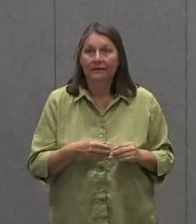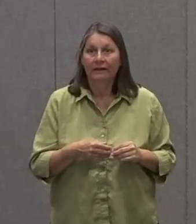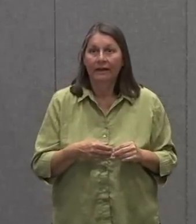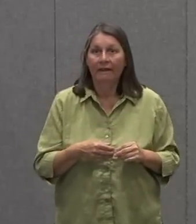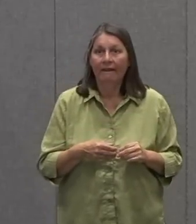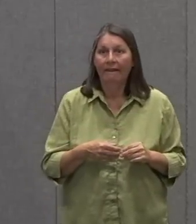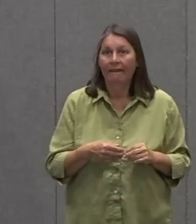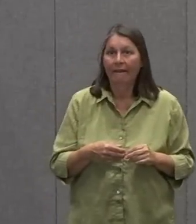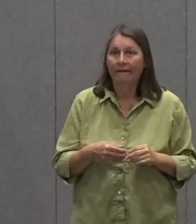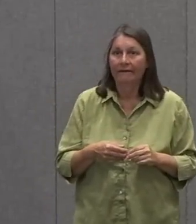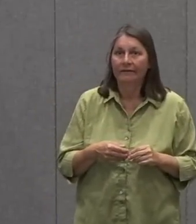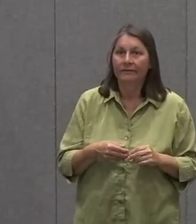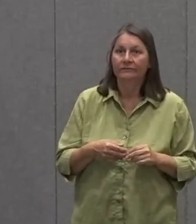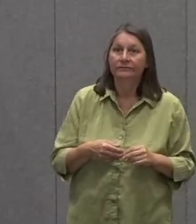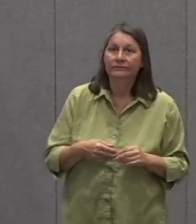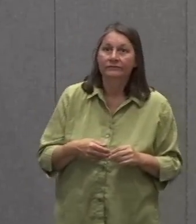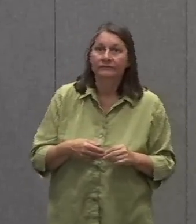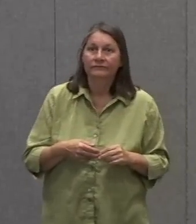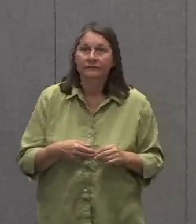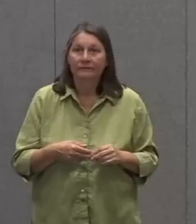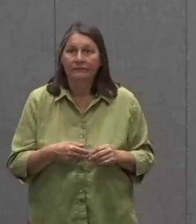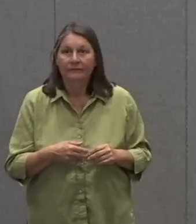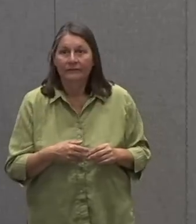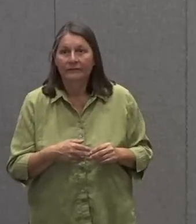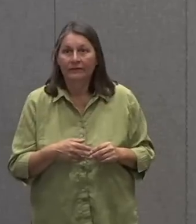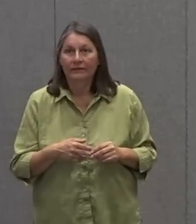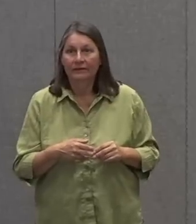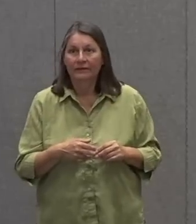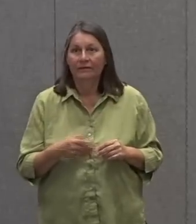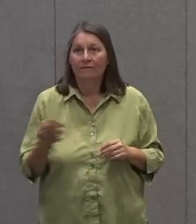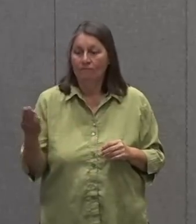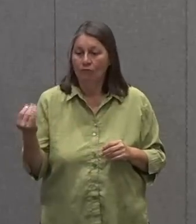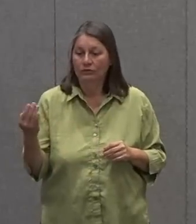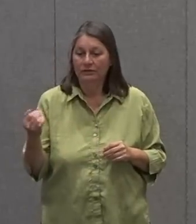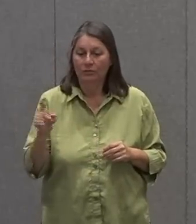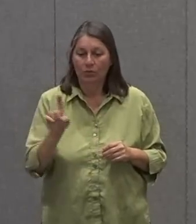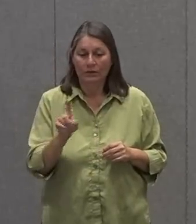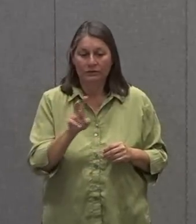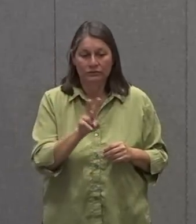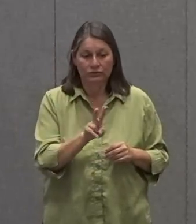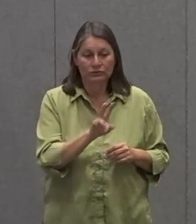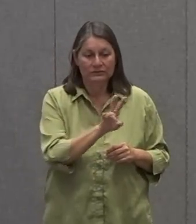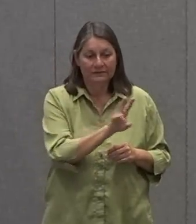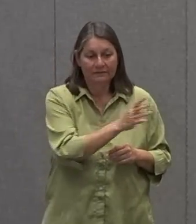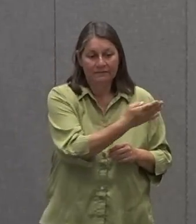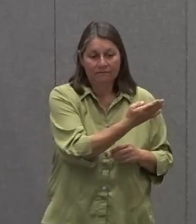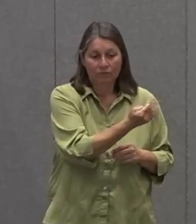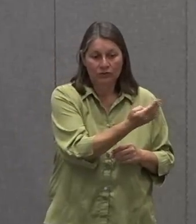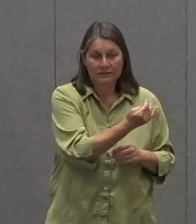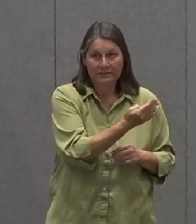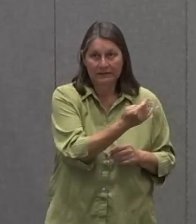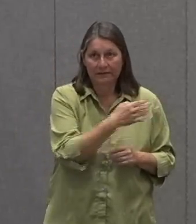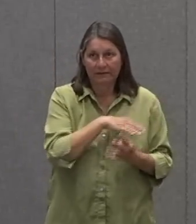One, two, seven, 14, which would be how many ways? Four.